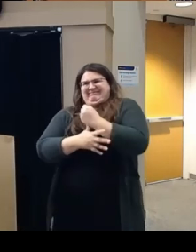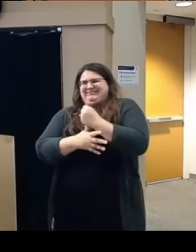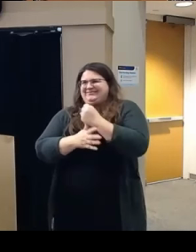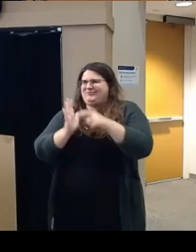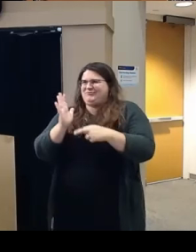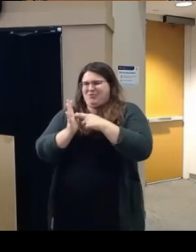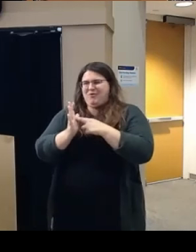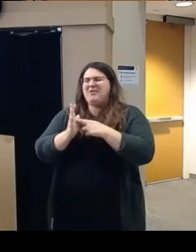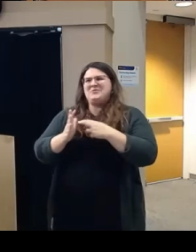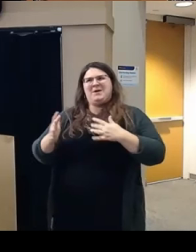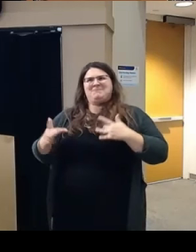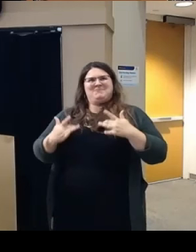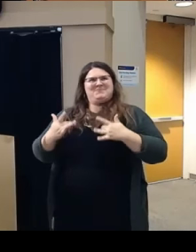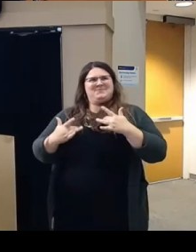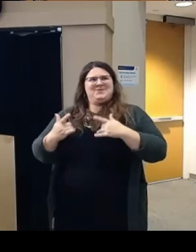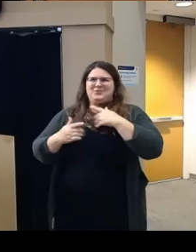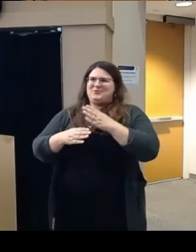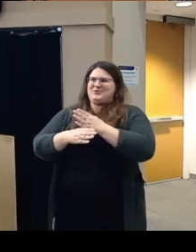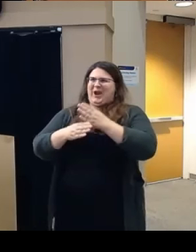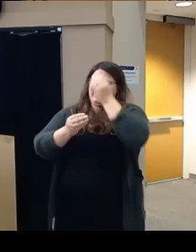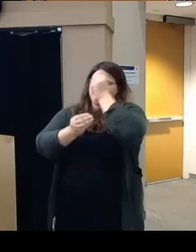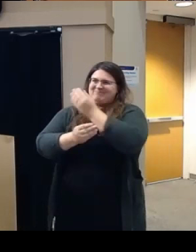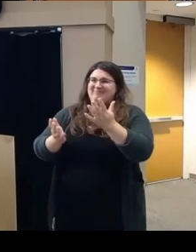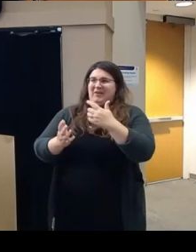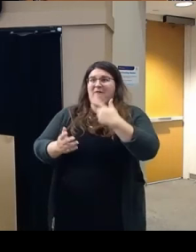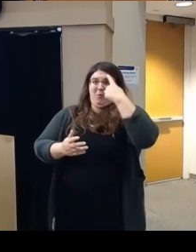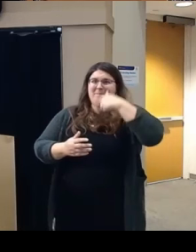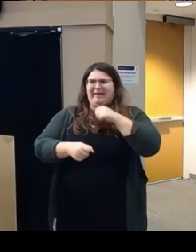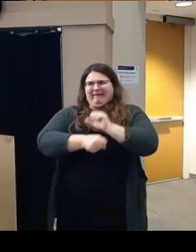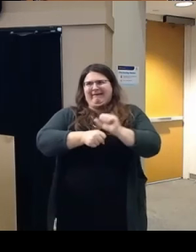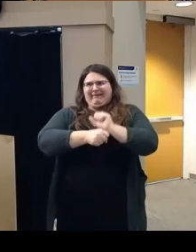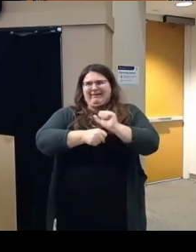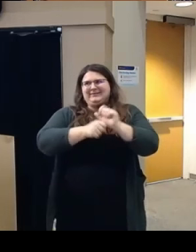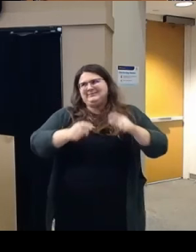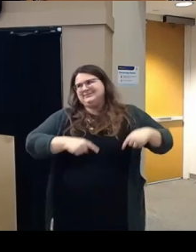before you all today to talk about this because it's been a long time coming in my mind um and I